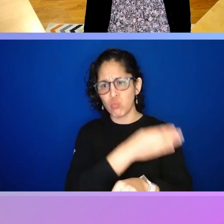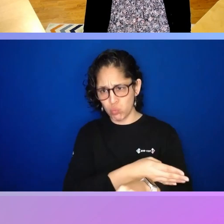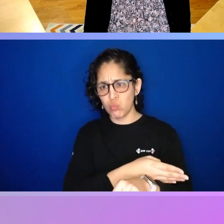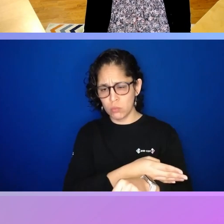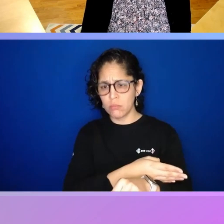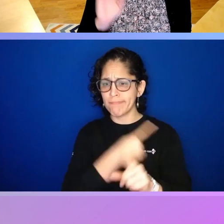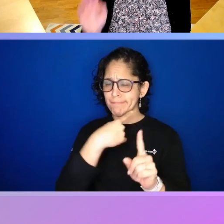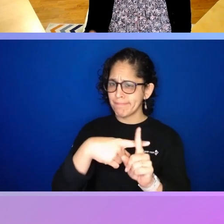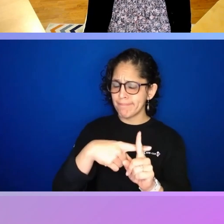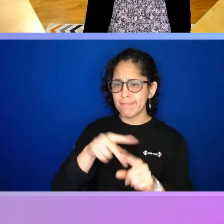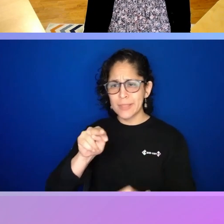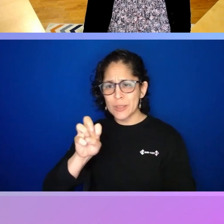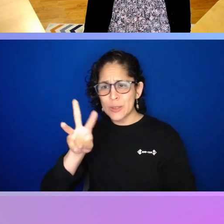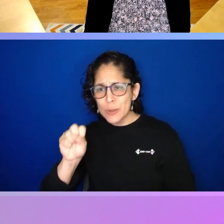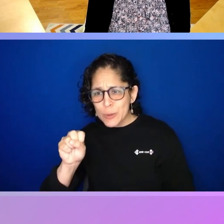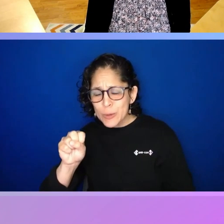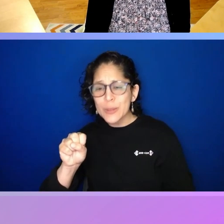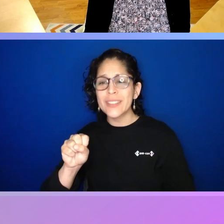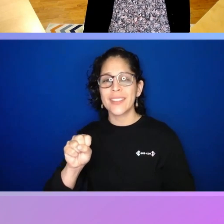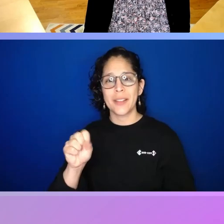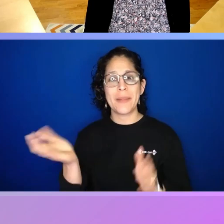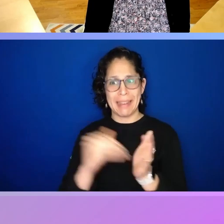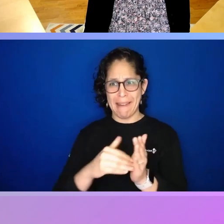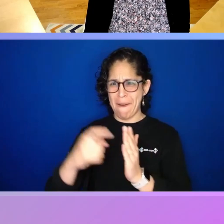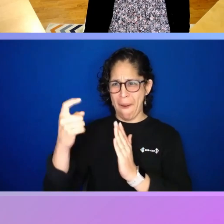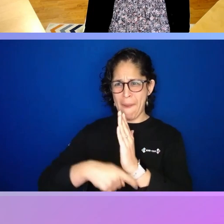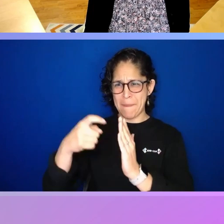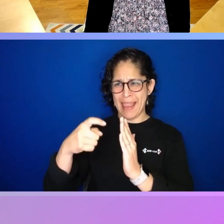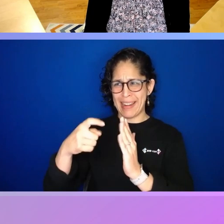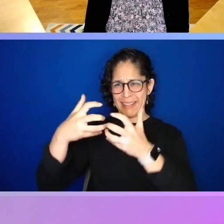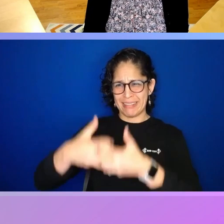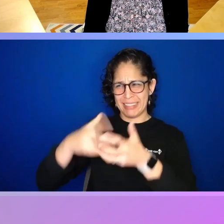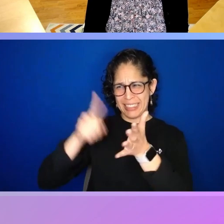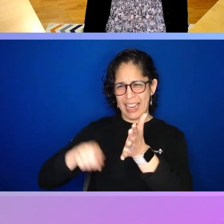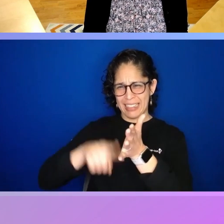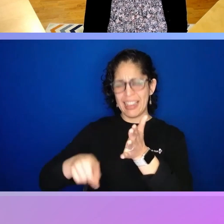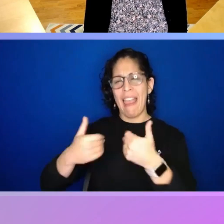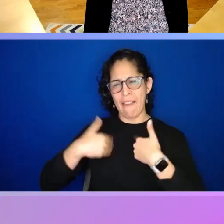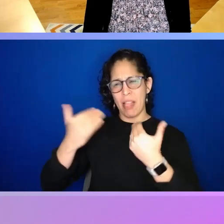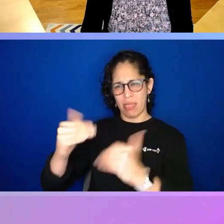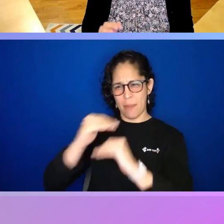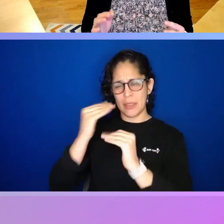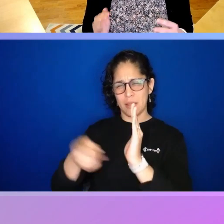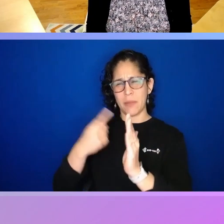pages using styles alone, these aren't conveyed to screen reader users and they changed the way they see the